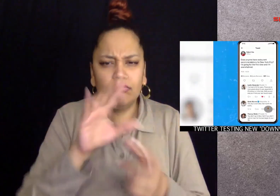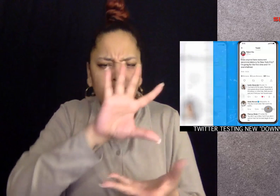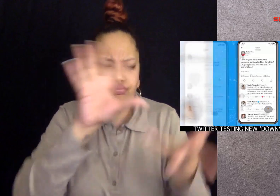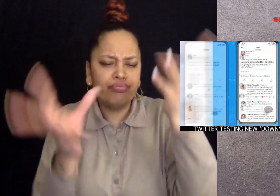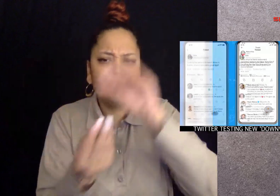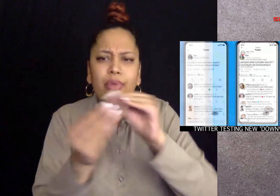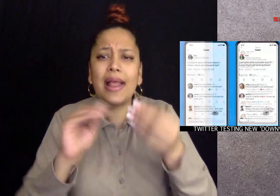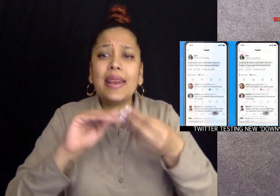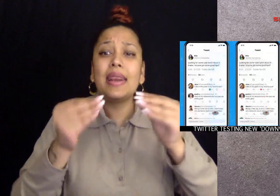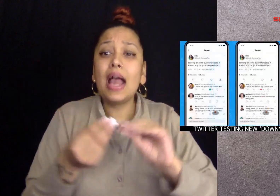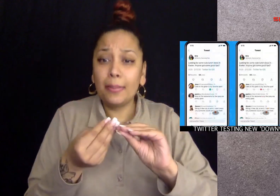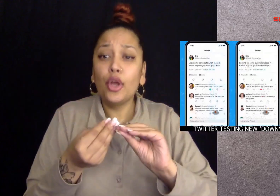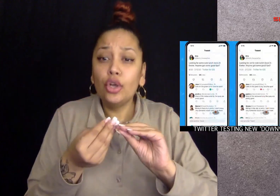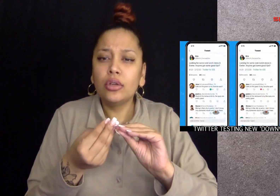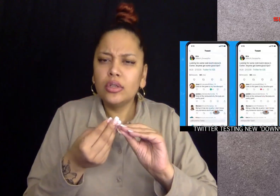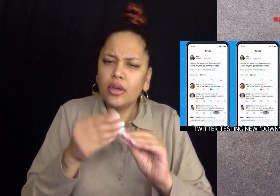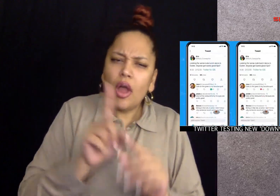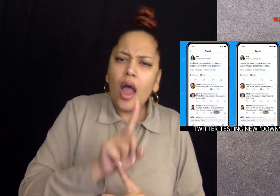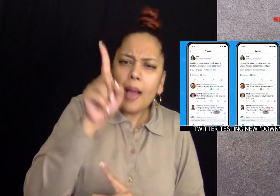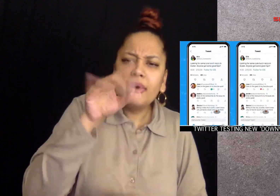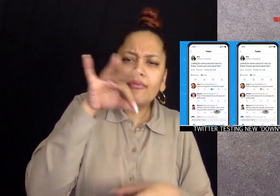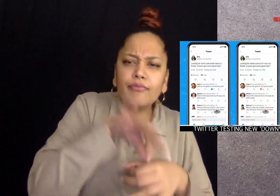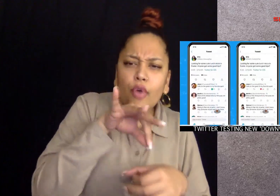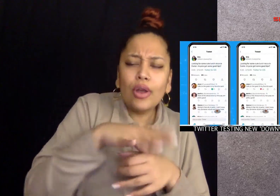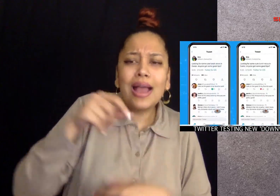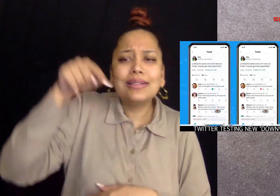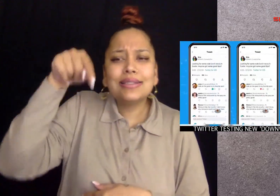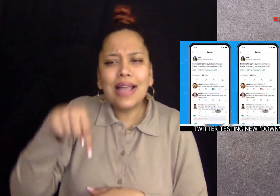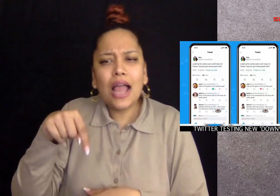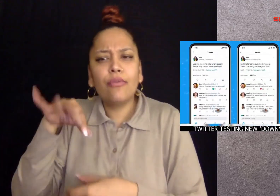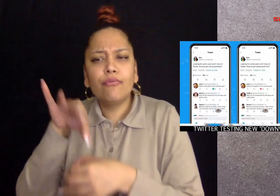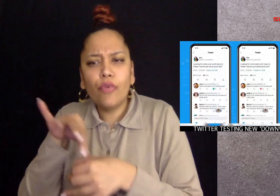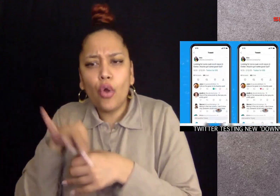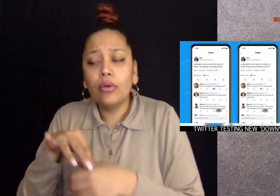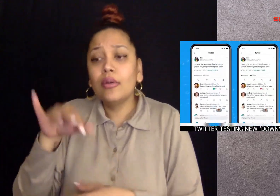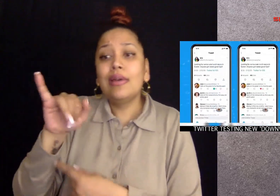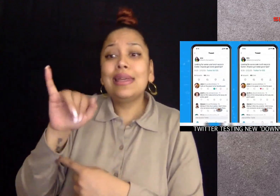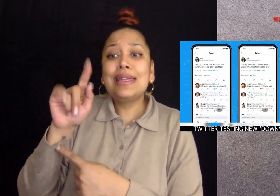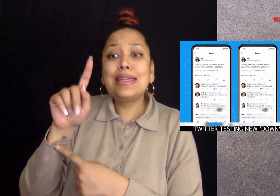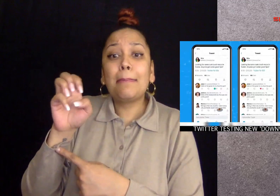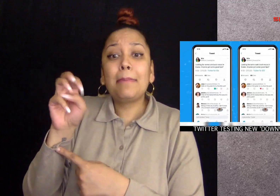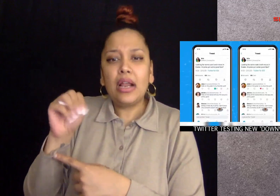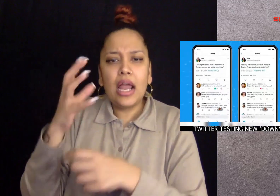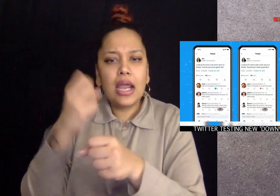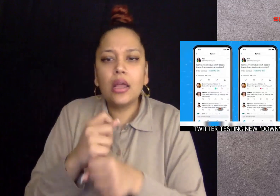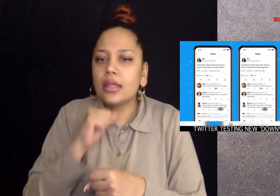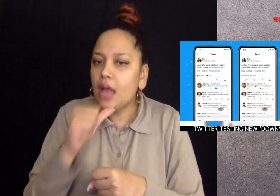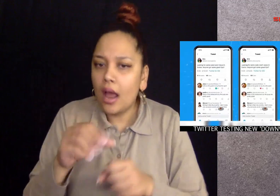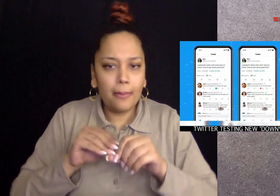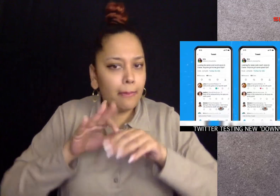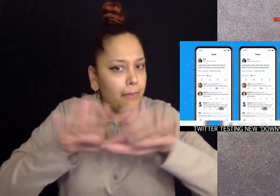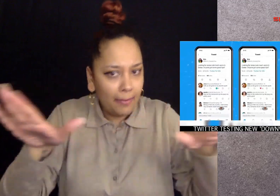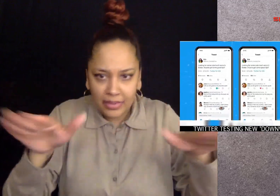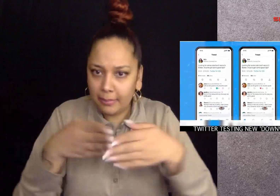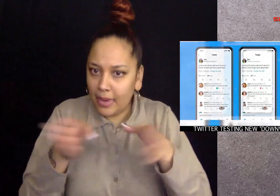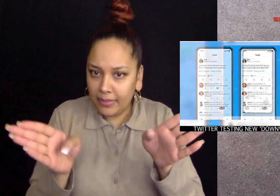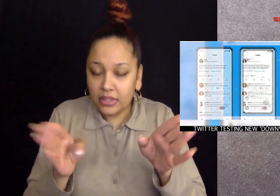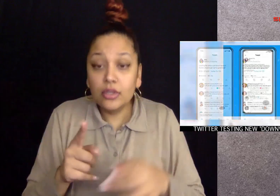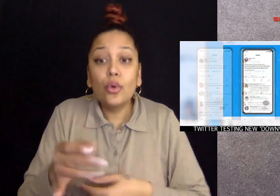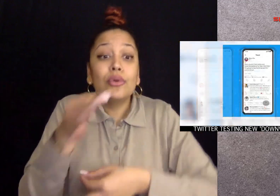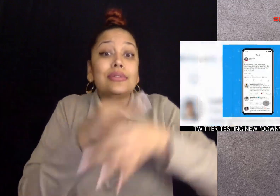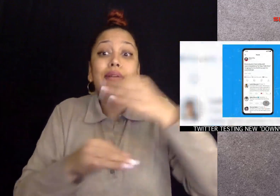on sites like Reddit on Twitter the total number of up votes and down votes an item